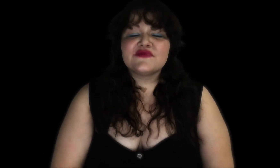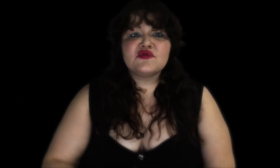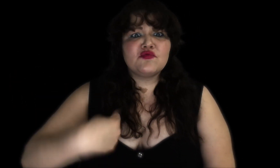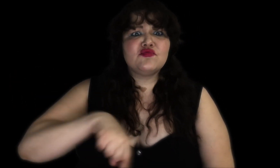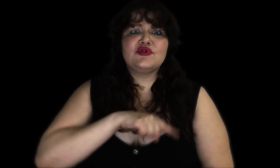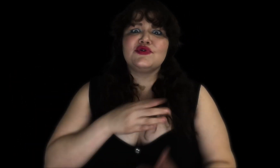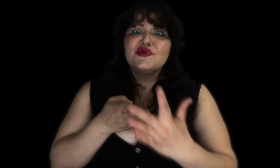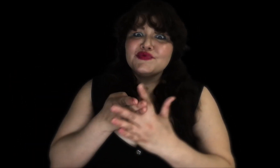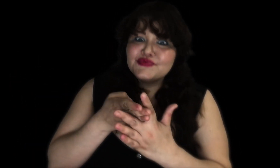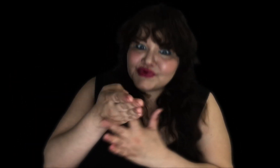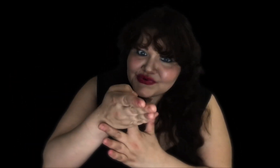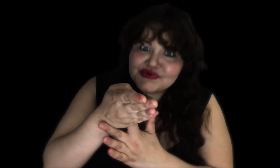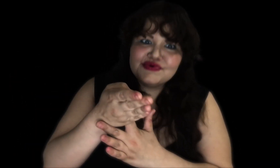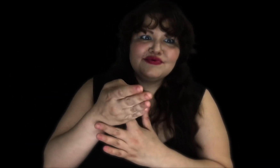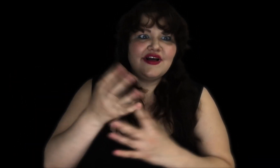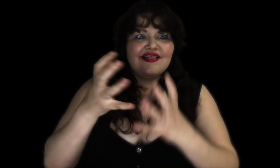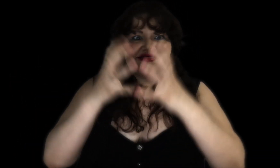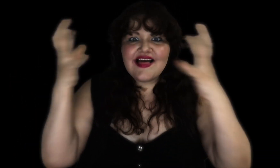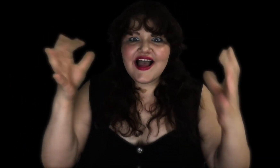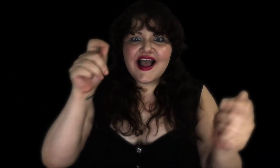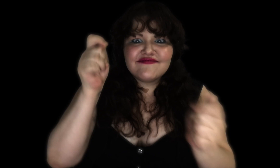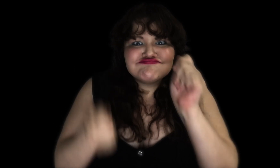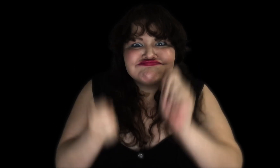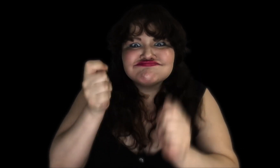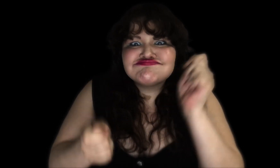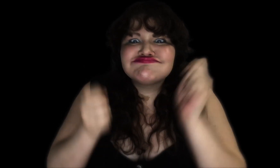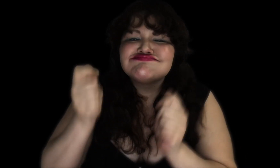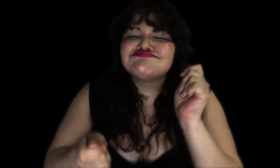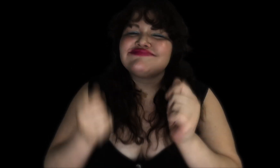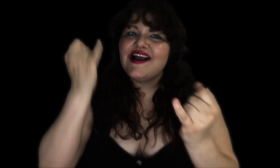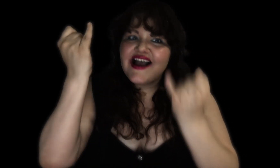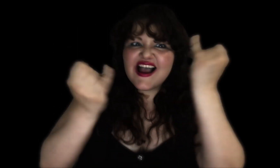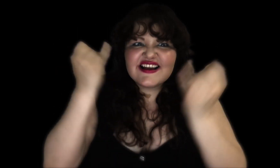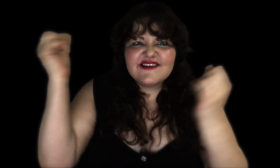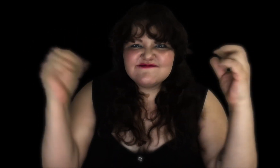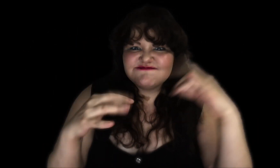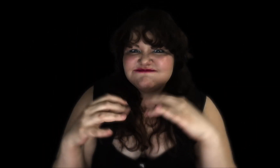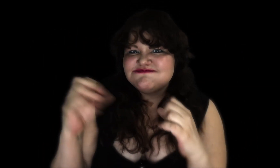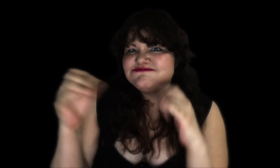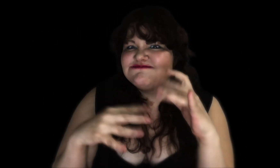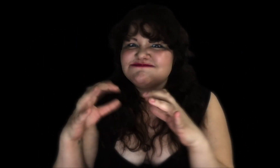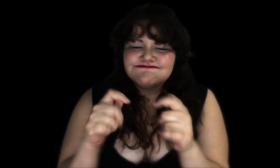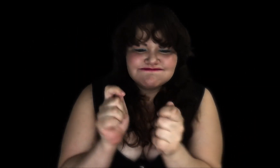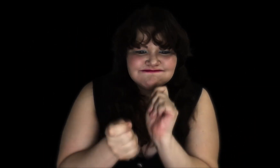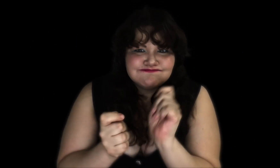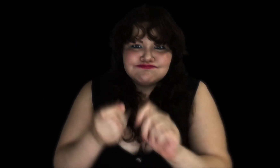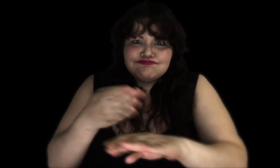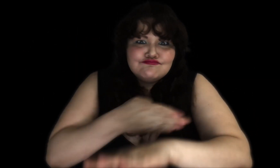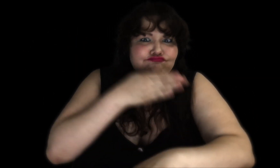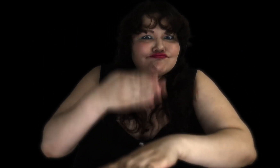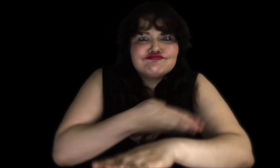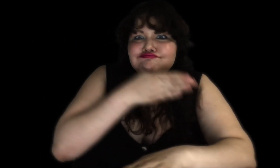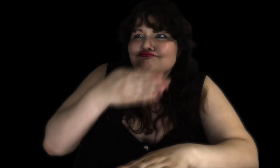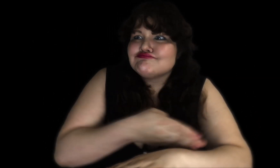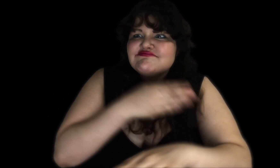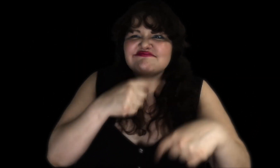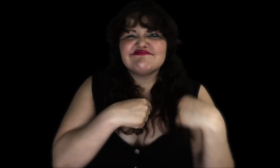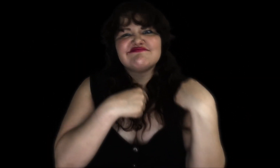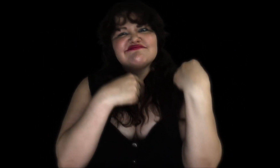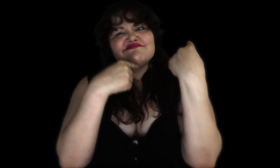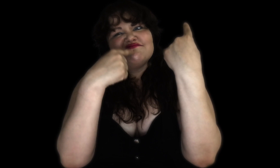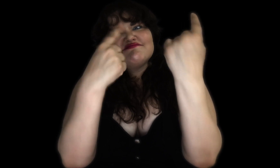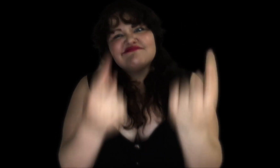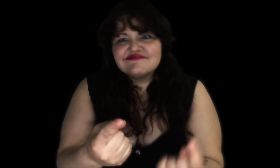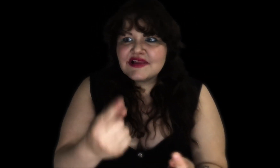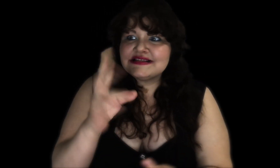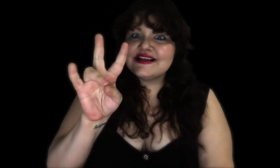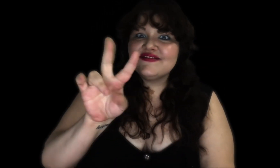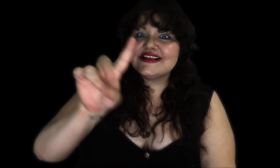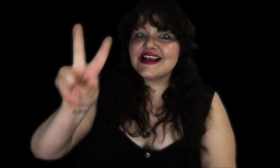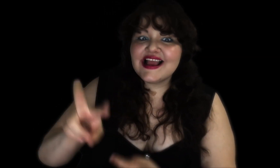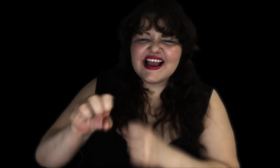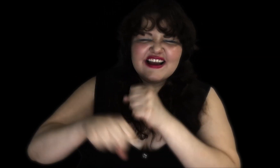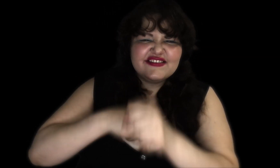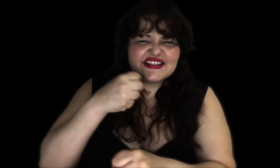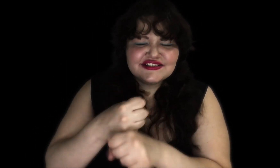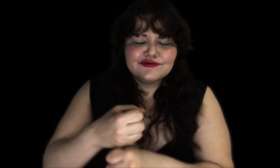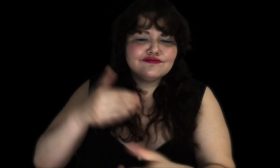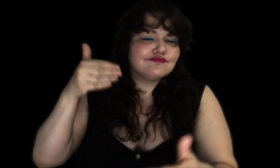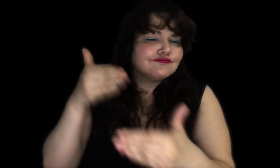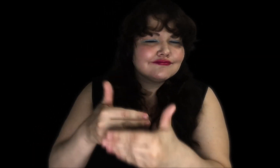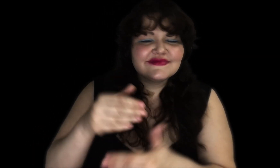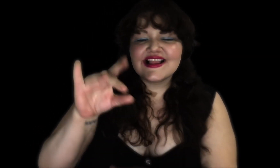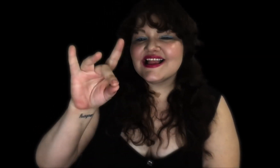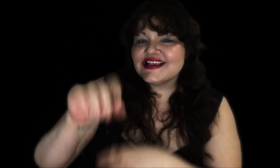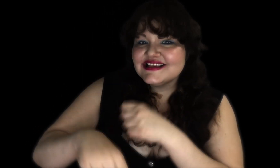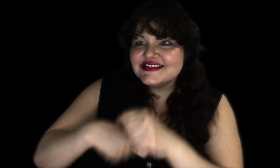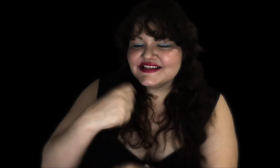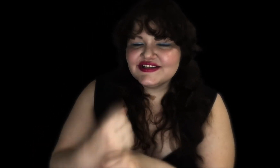We’ve gone through many changes, new ideas, and iterations over the past seven-and-half years, almost eight years.